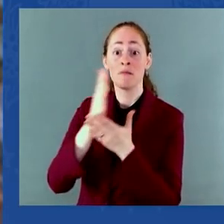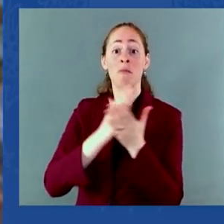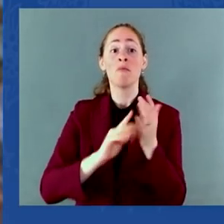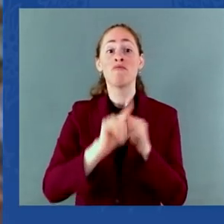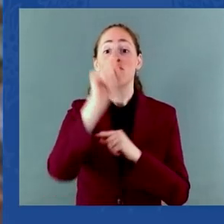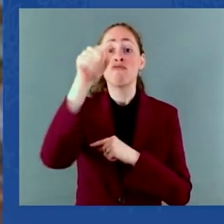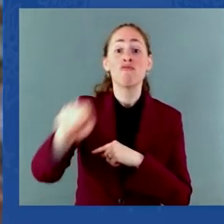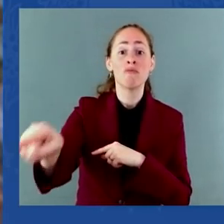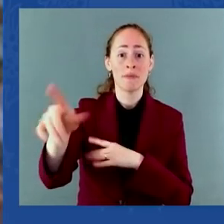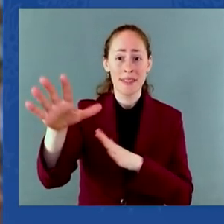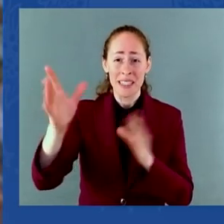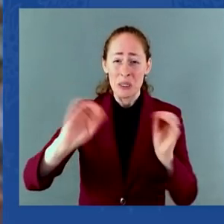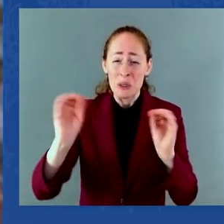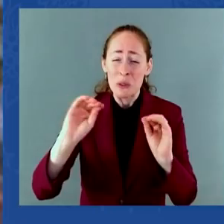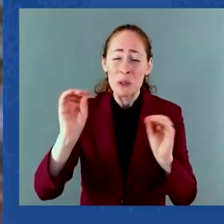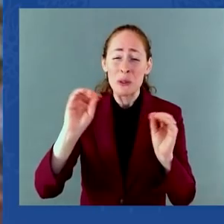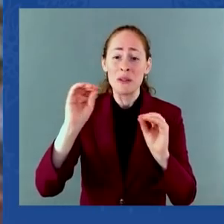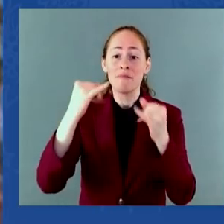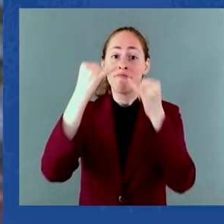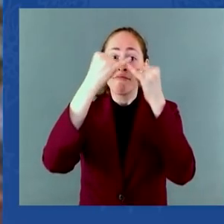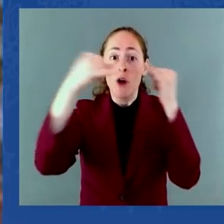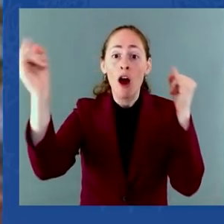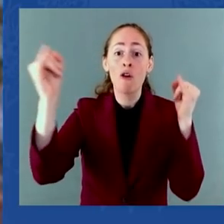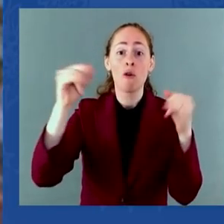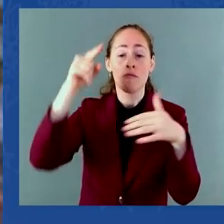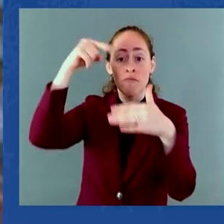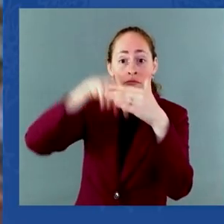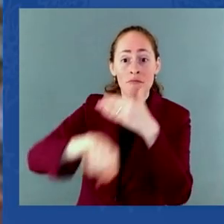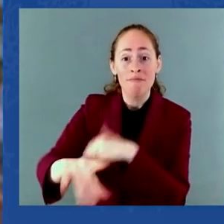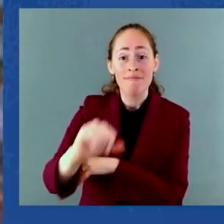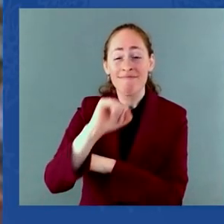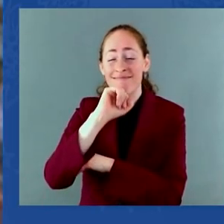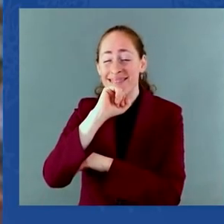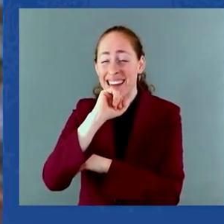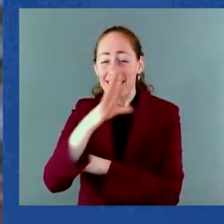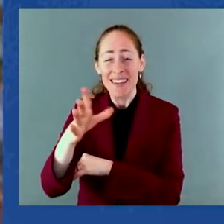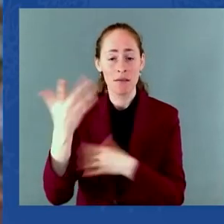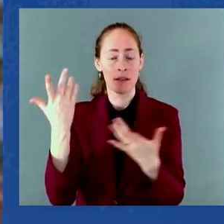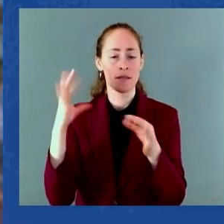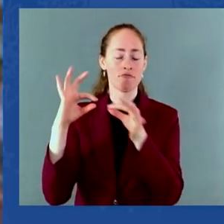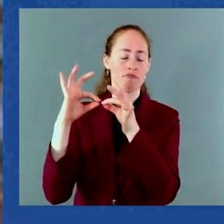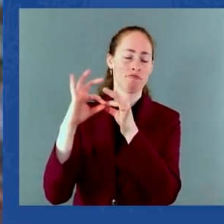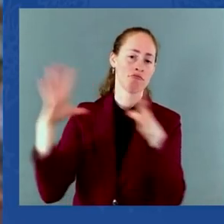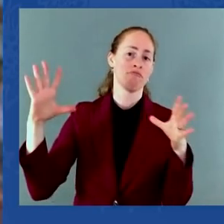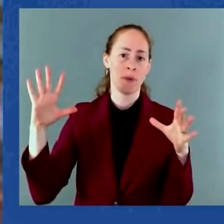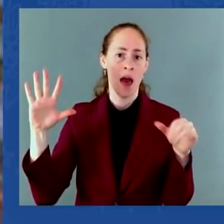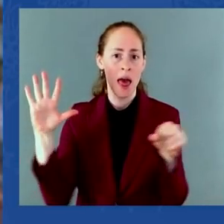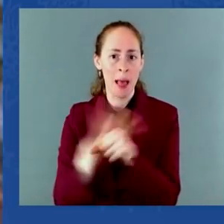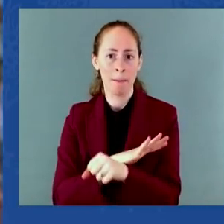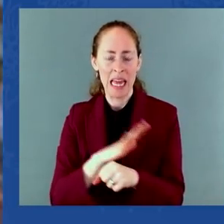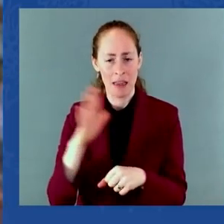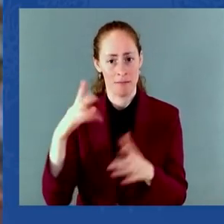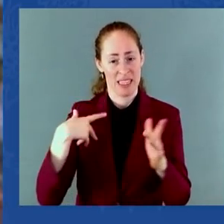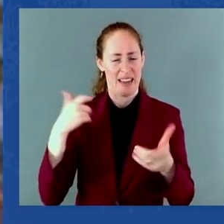urban, suburban, and rural. It's going to create jobs laying down those broadband lines. In the 21st century in America, no parent --